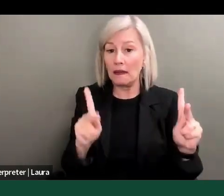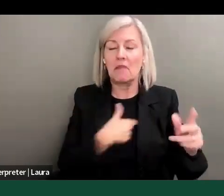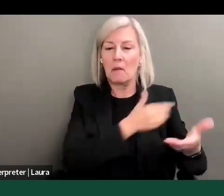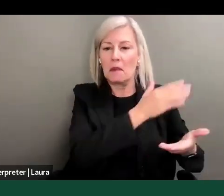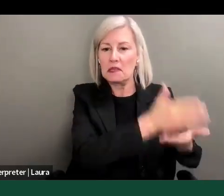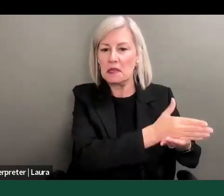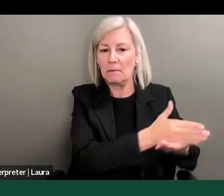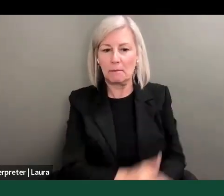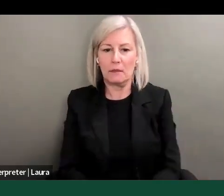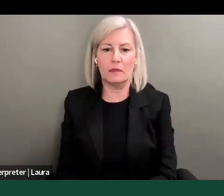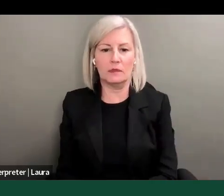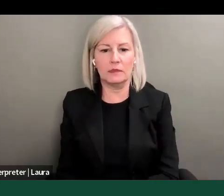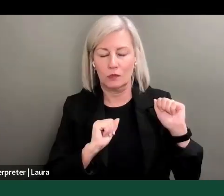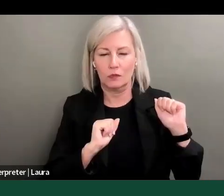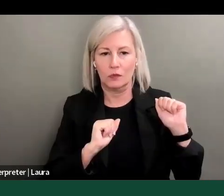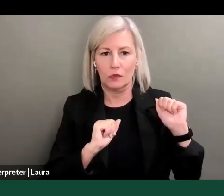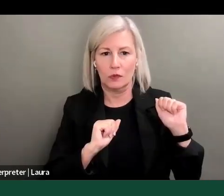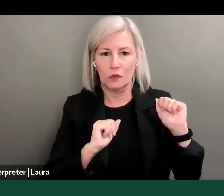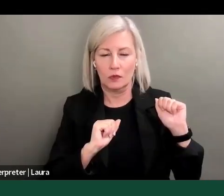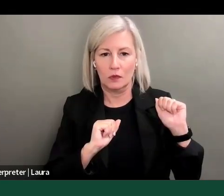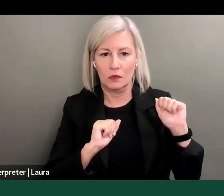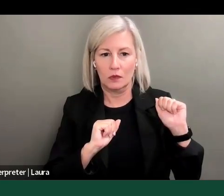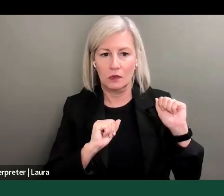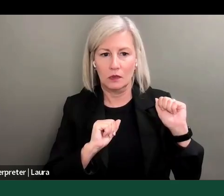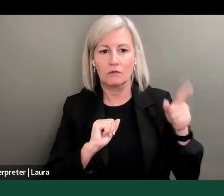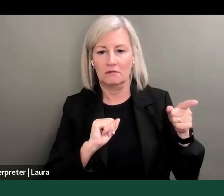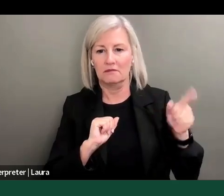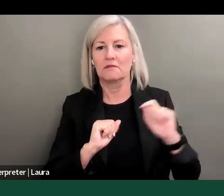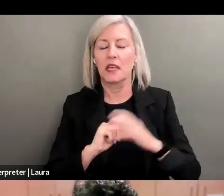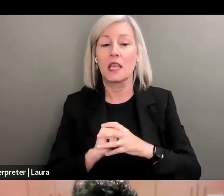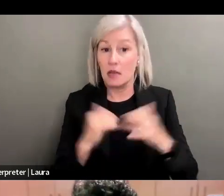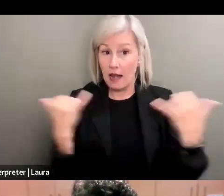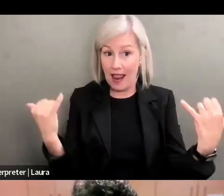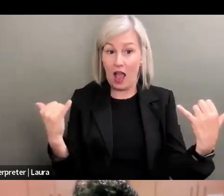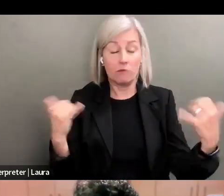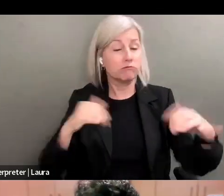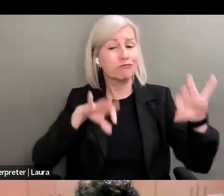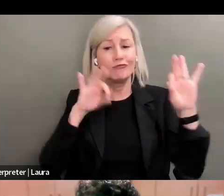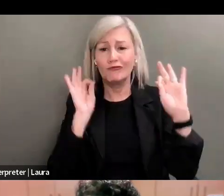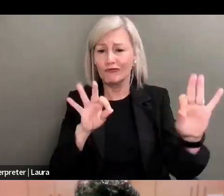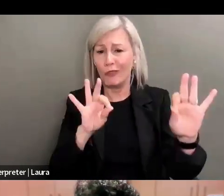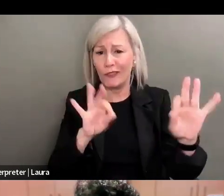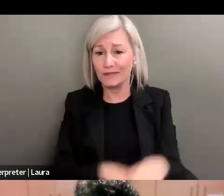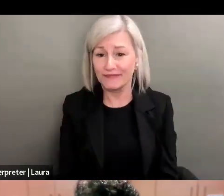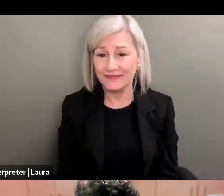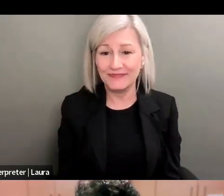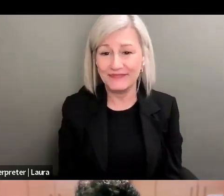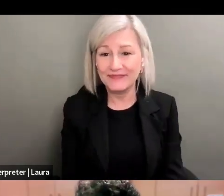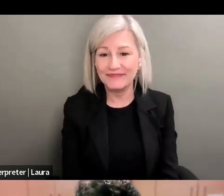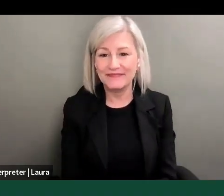I'm going to set that up now Okie dokie. But if you want your notes now, perfect. You got it. Okay, great.